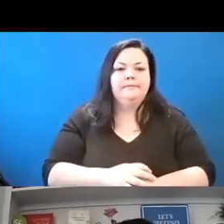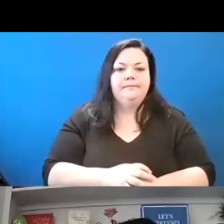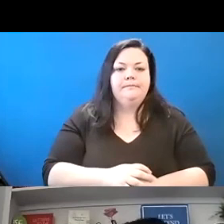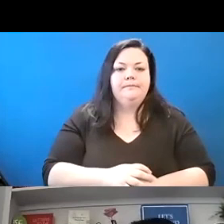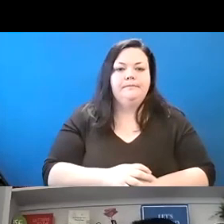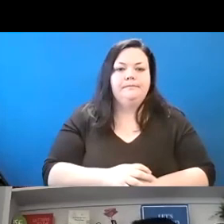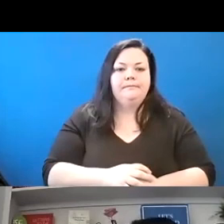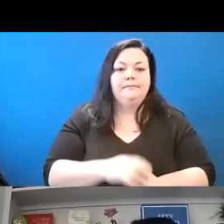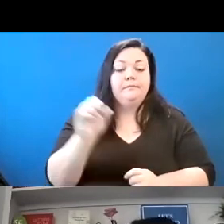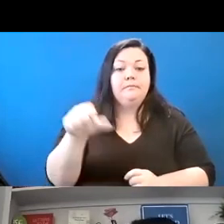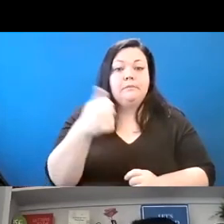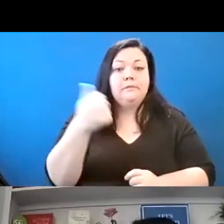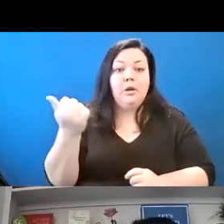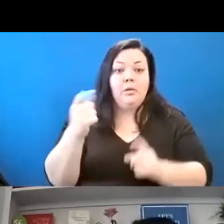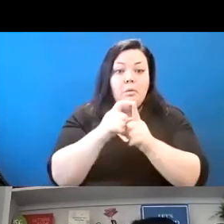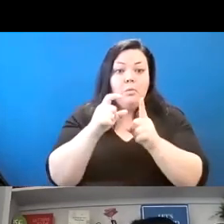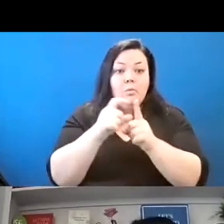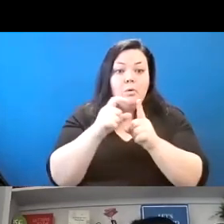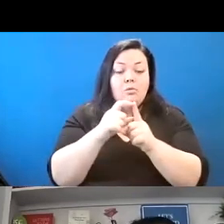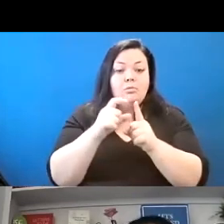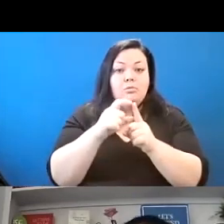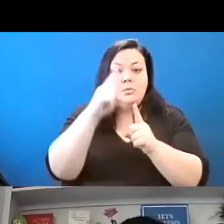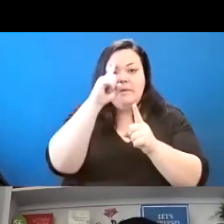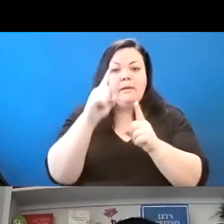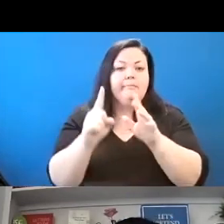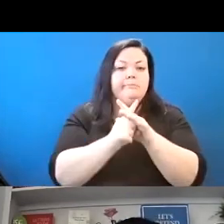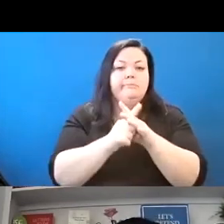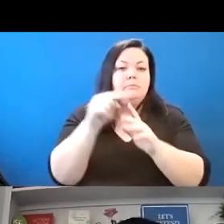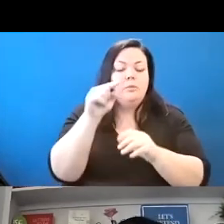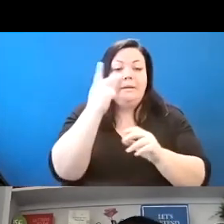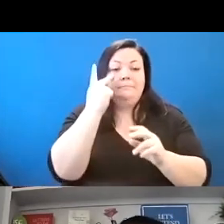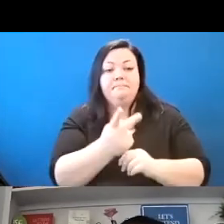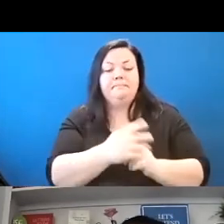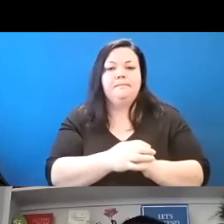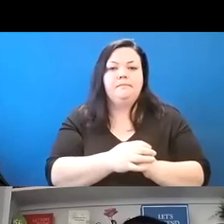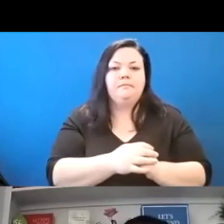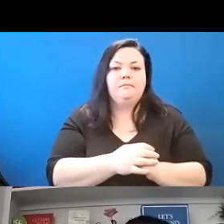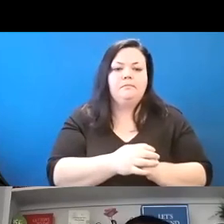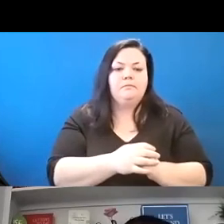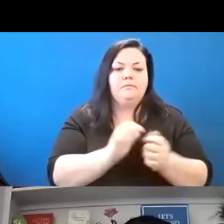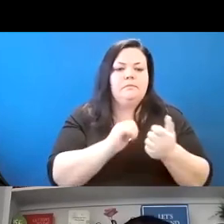other words that we what do we think of when we see this what kind how does she wield that balance